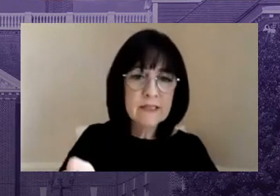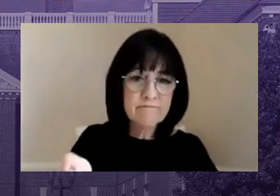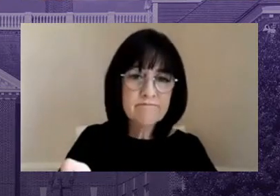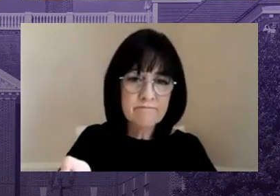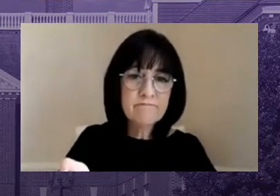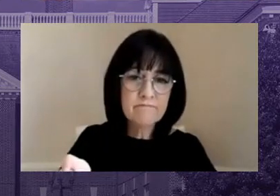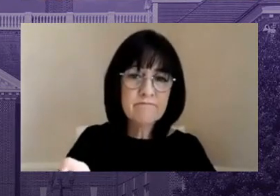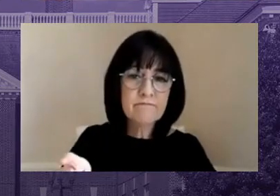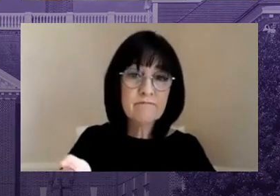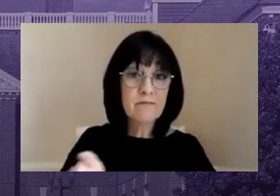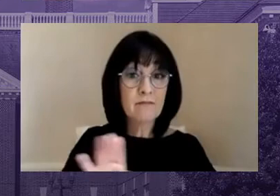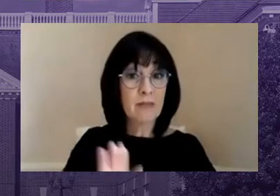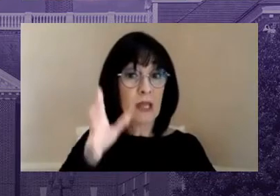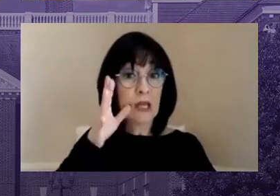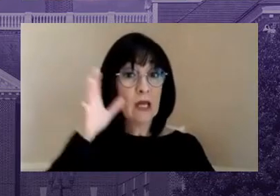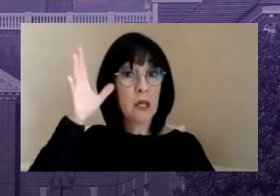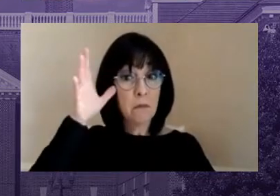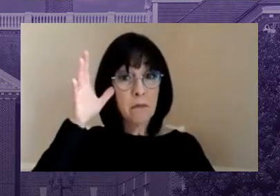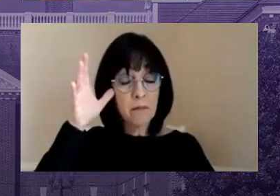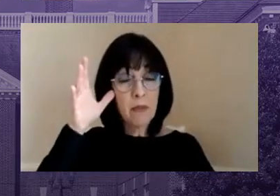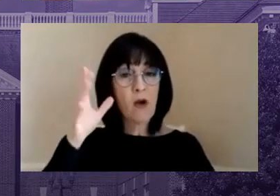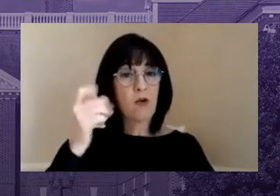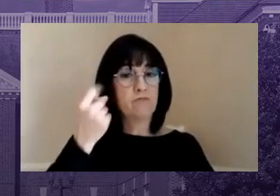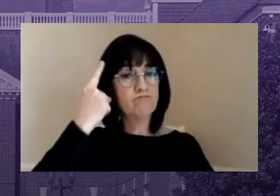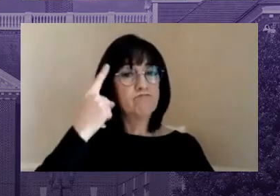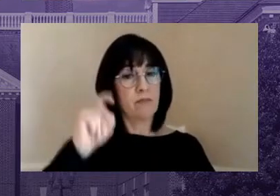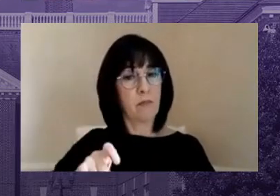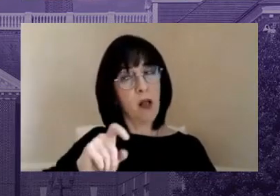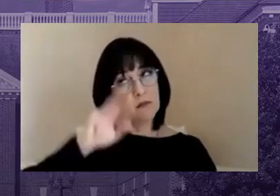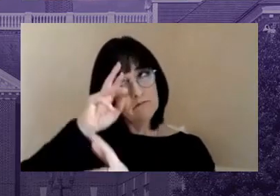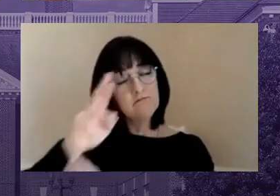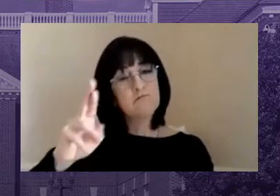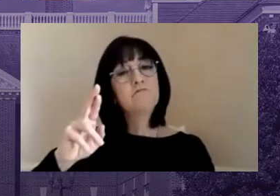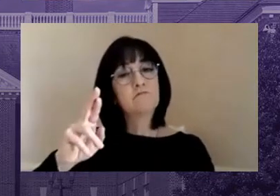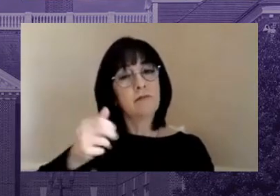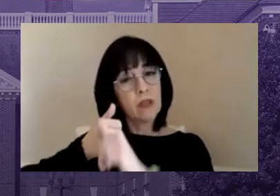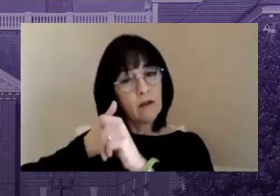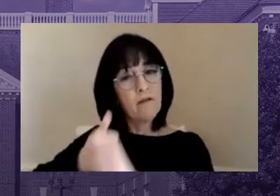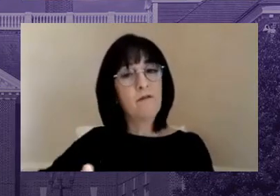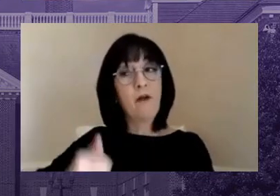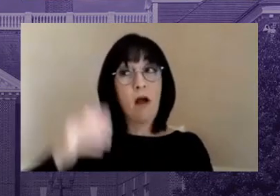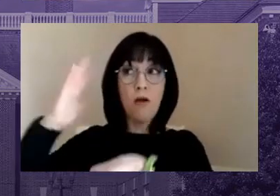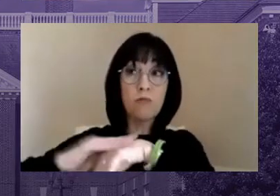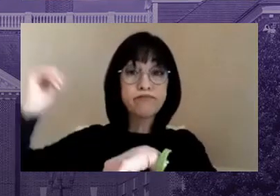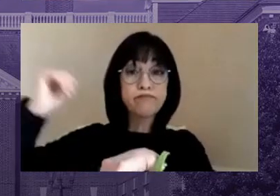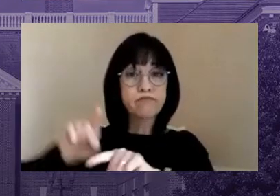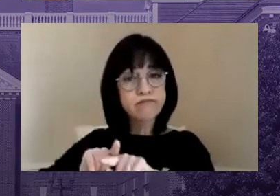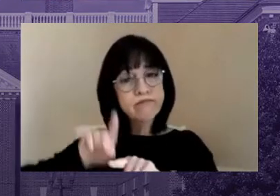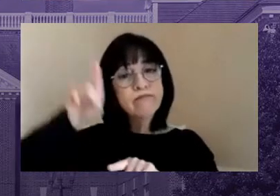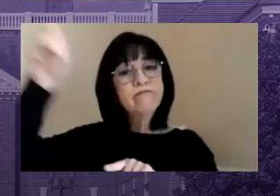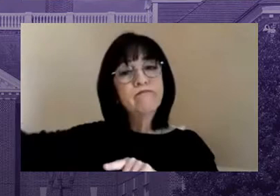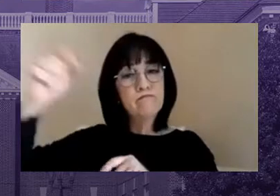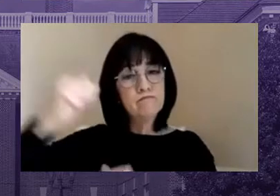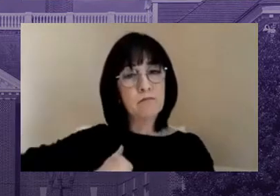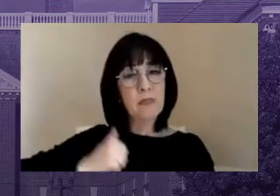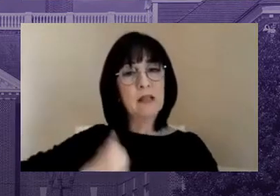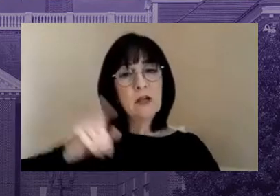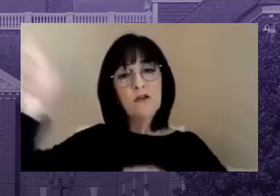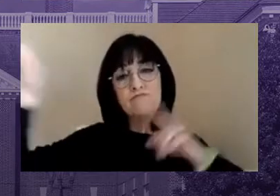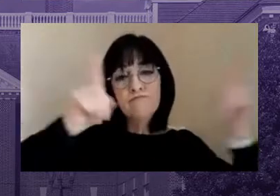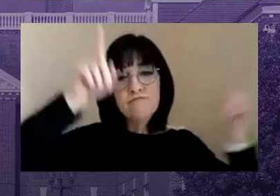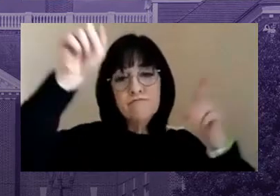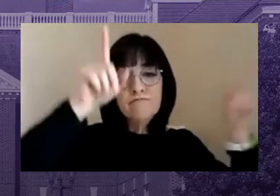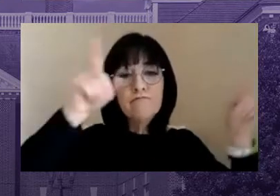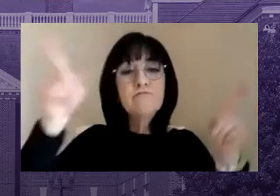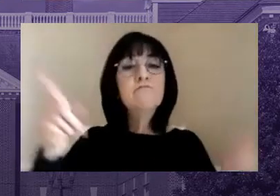their parents become deployed. So on behalf of our school board, on behalf of our our staff on behalf